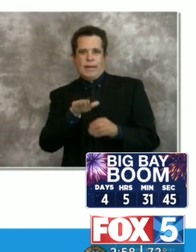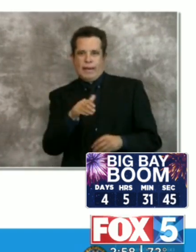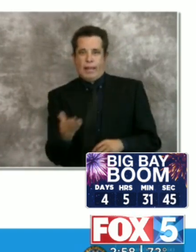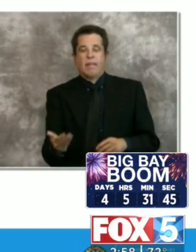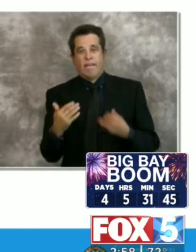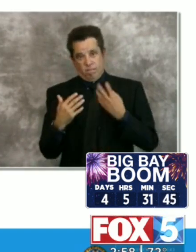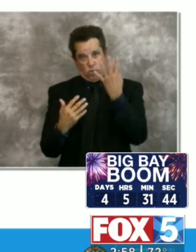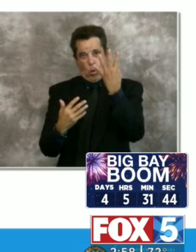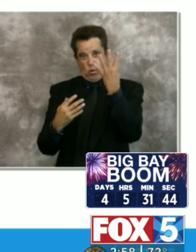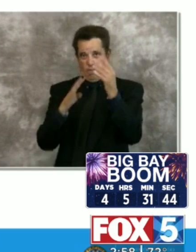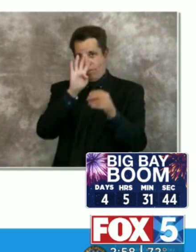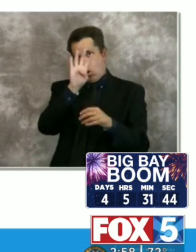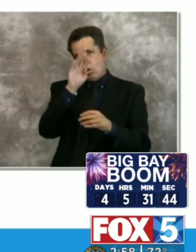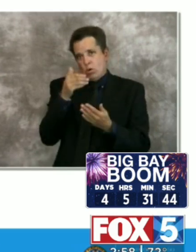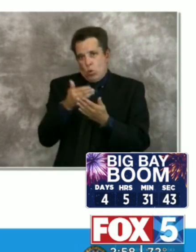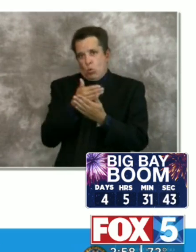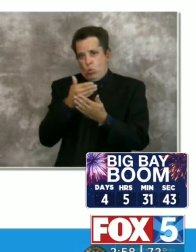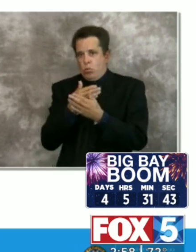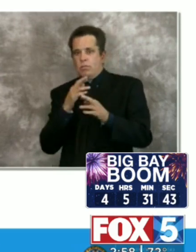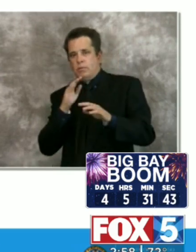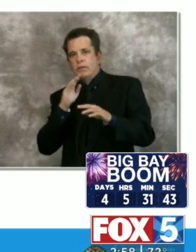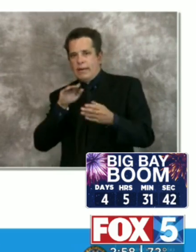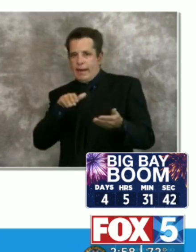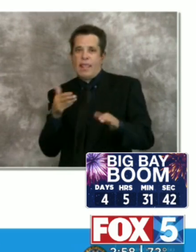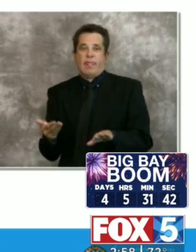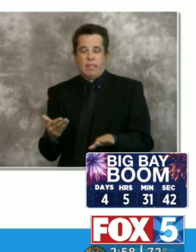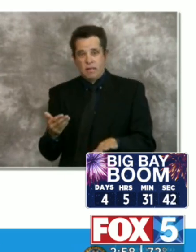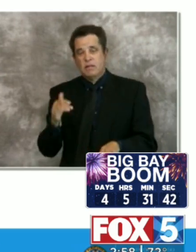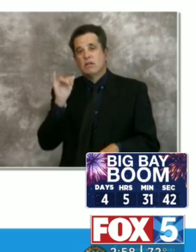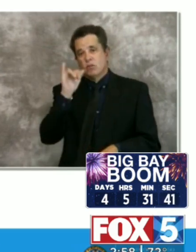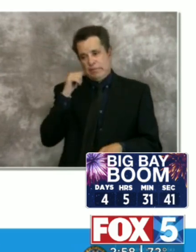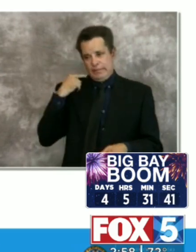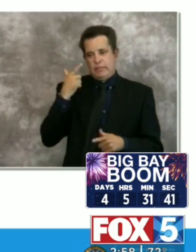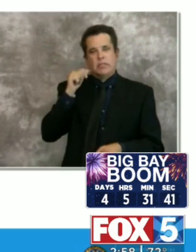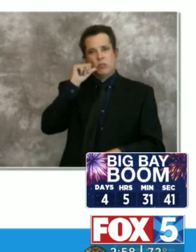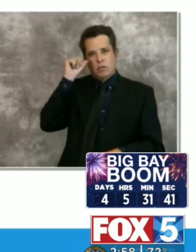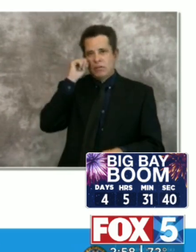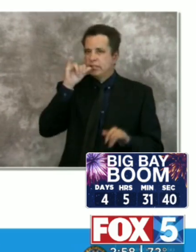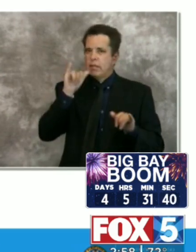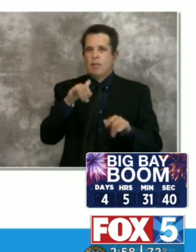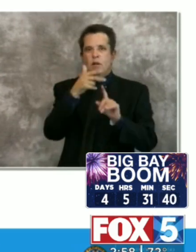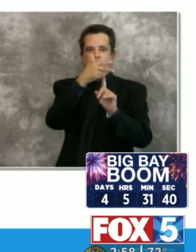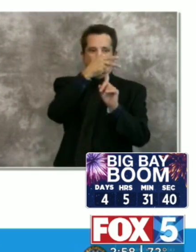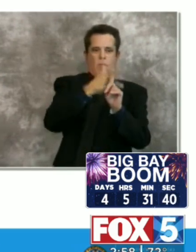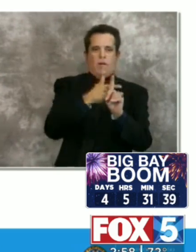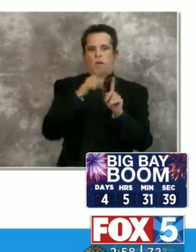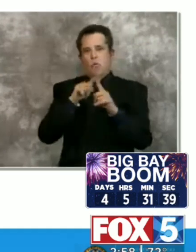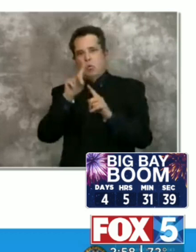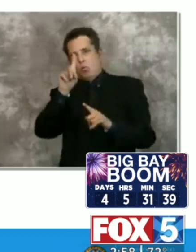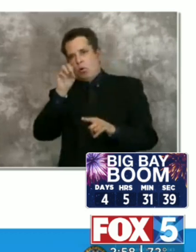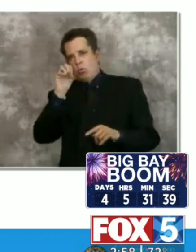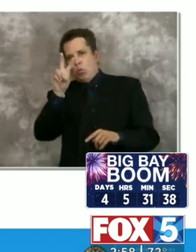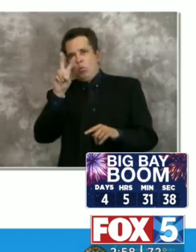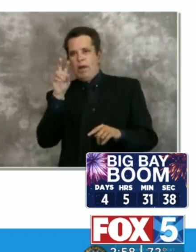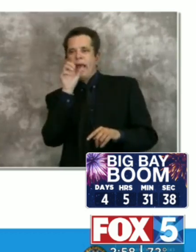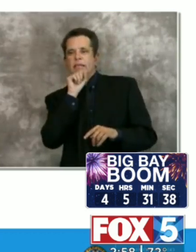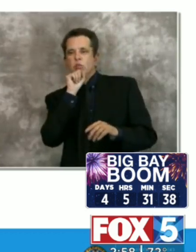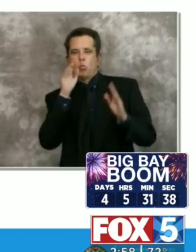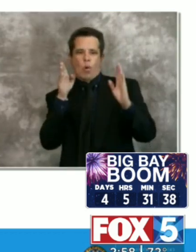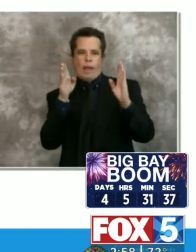IS A DECREASE OBVIOUSLY SINCE YESTERDAY. THIS INCLUDES 365 DEATHS AND WE HAVE 4 NEW DEATHS REPORTED SINCE